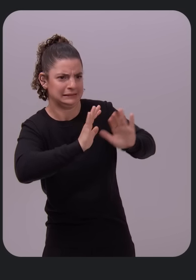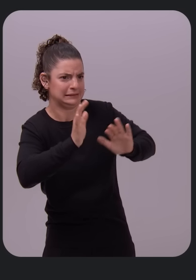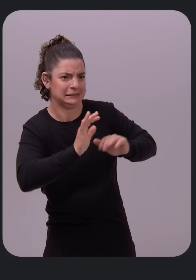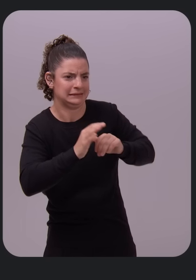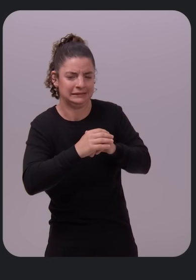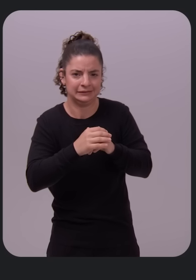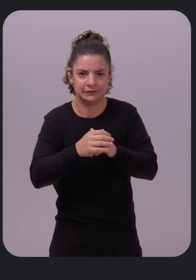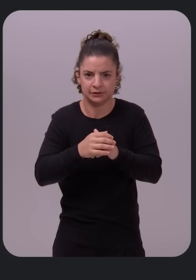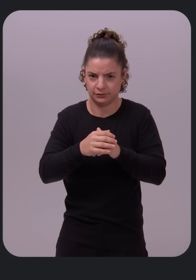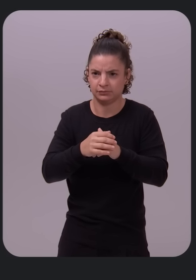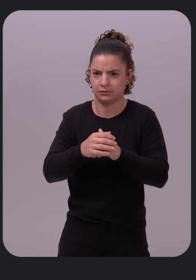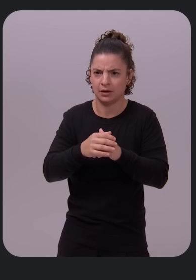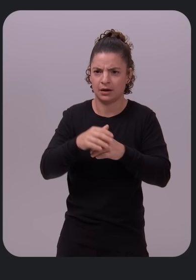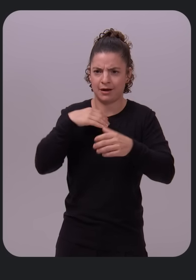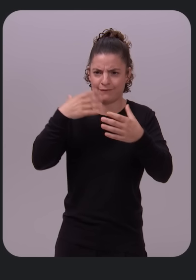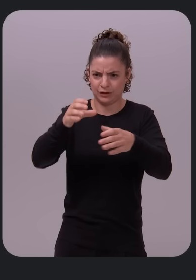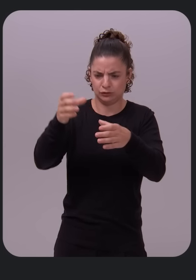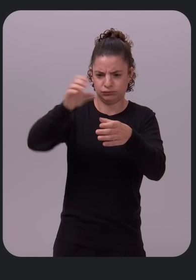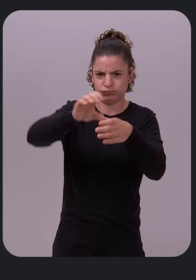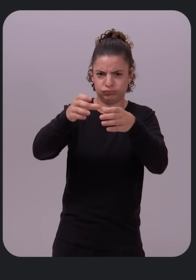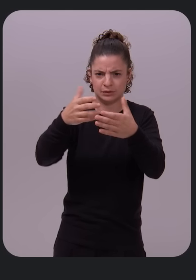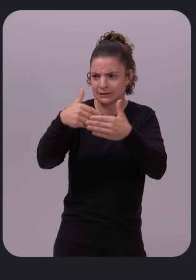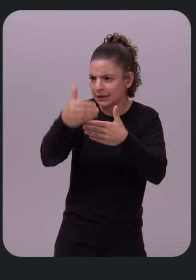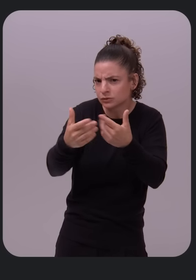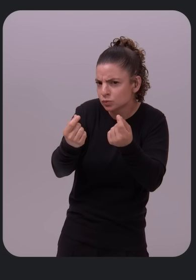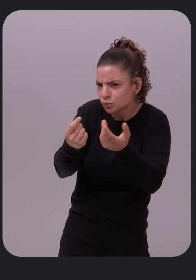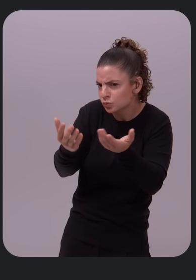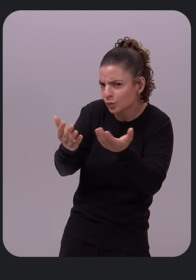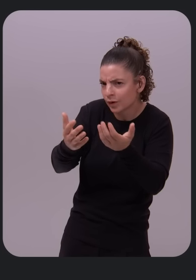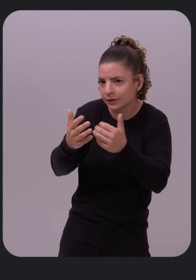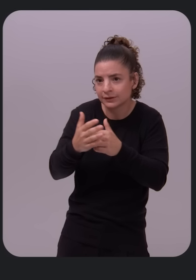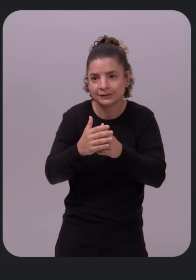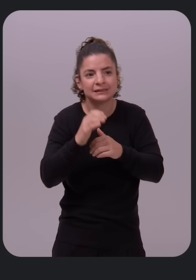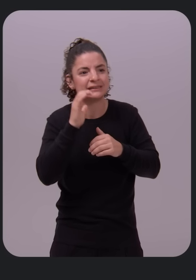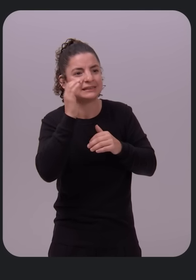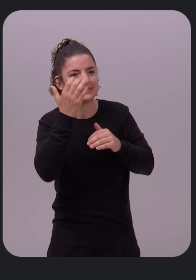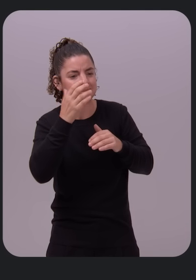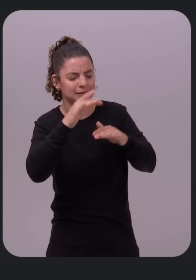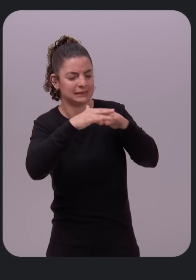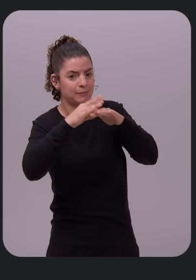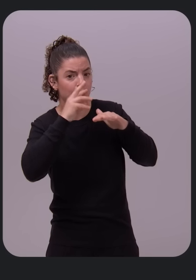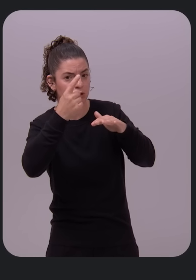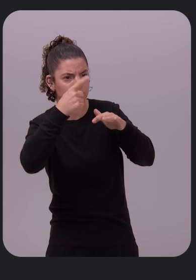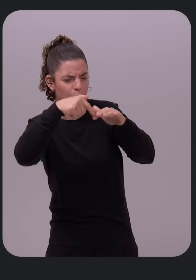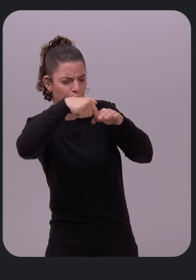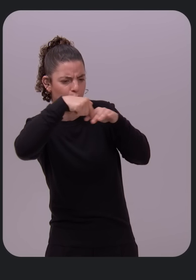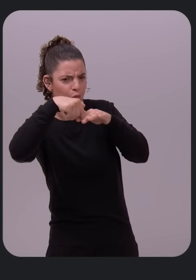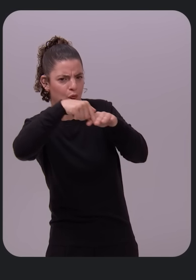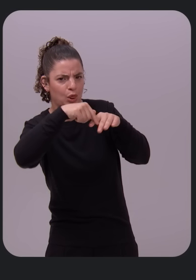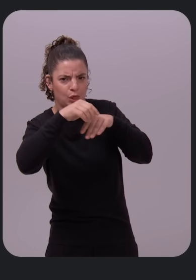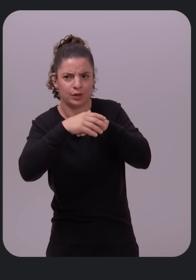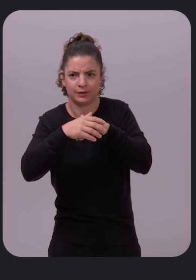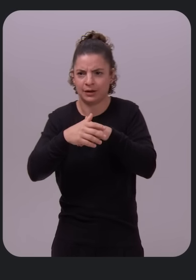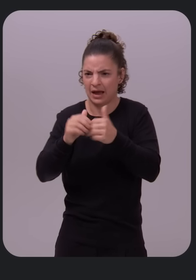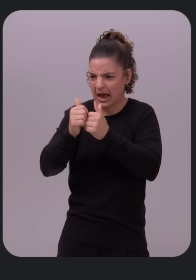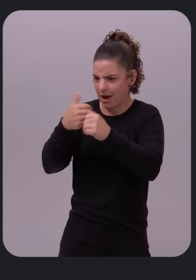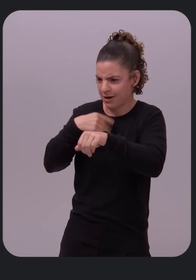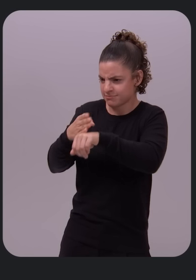I mixed the baking soda. What do I do next? It looks like someone tried dipping a finger into the cinnamon water. What should I do to make this even more impressive?